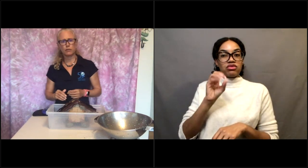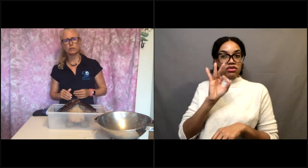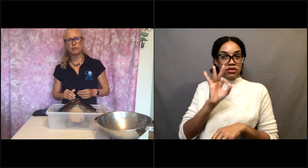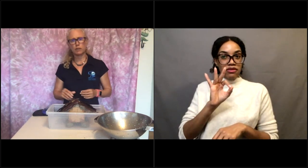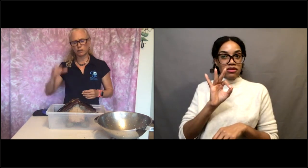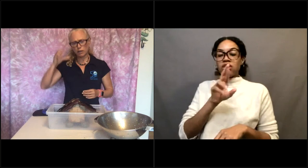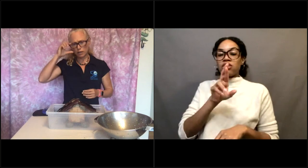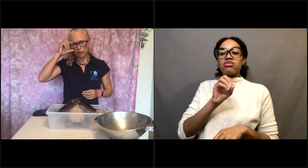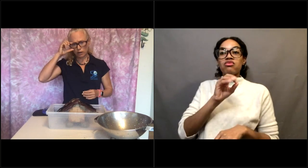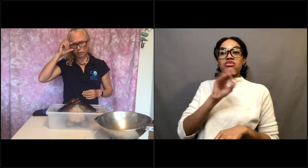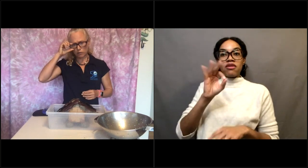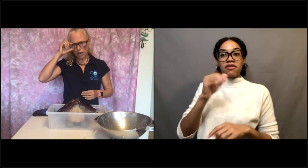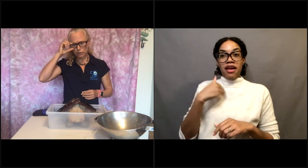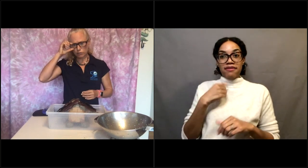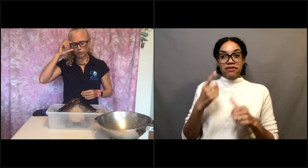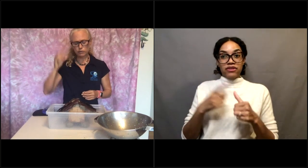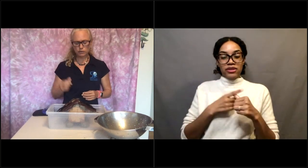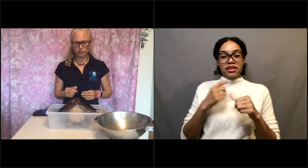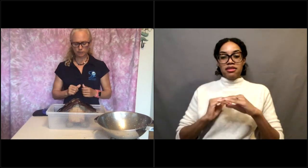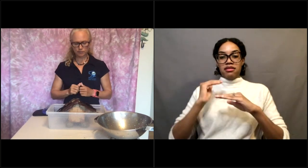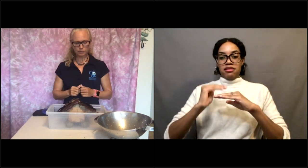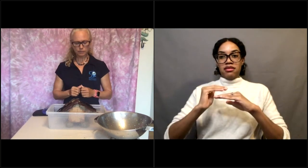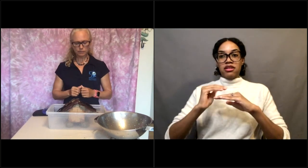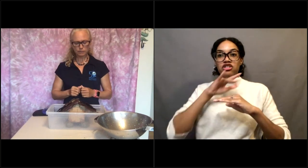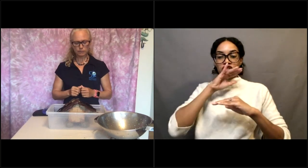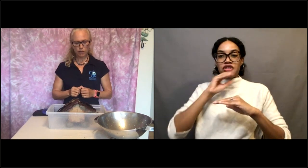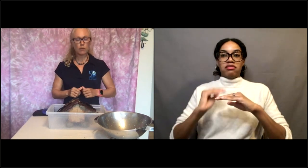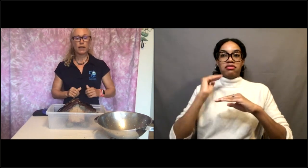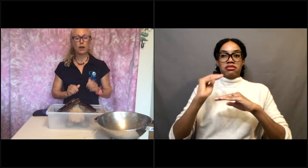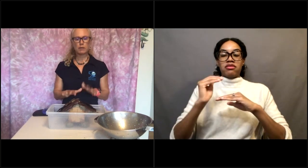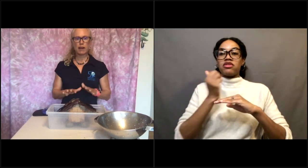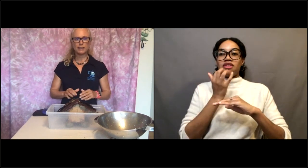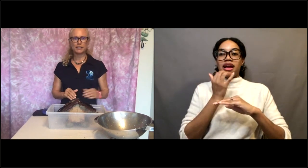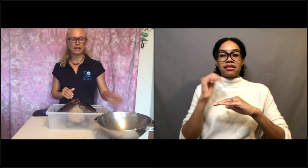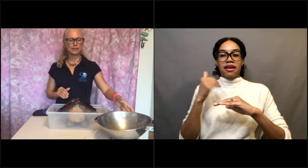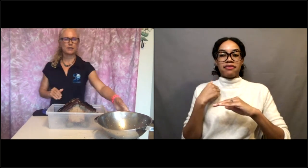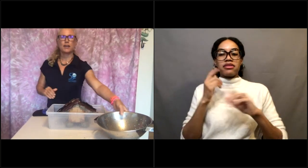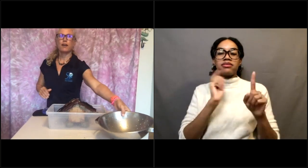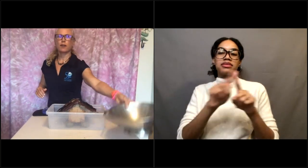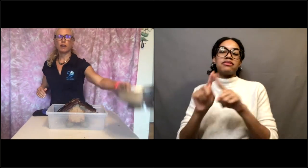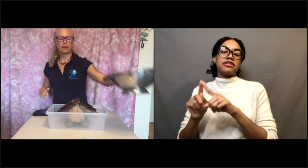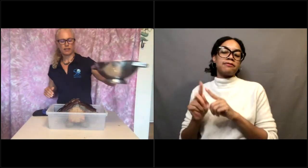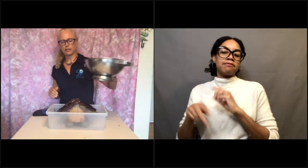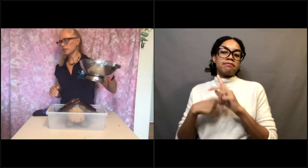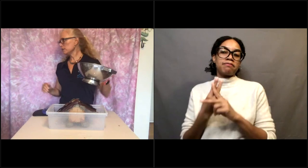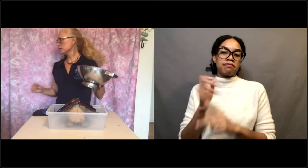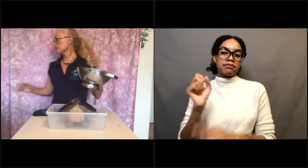for those living grass roofs. Okay, are we ready to test our modification?